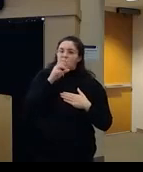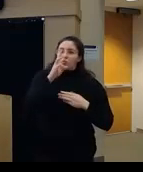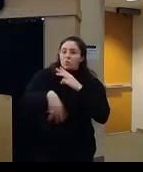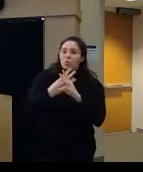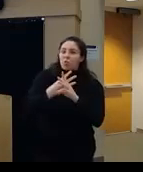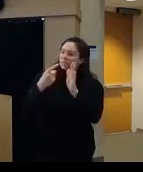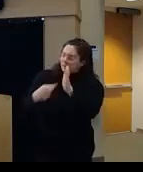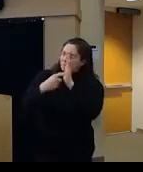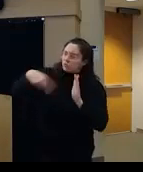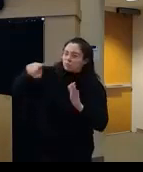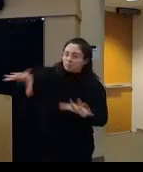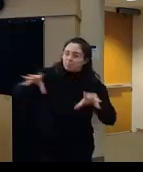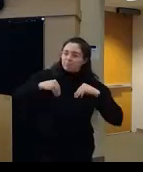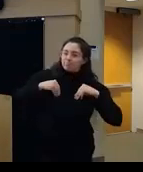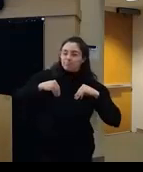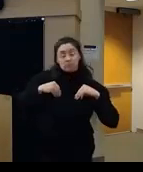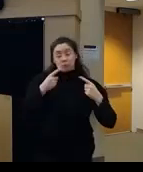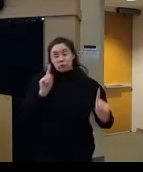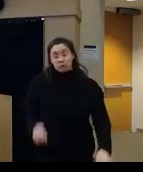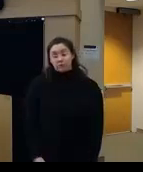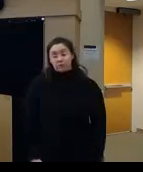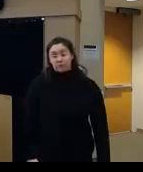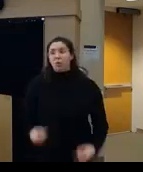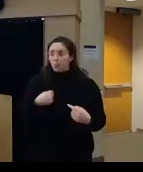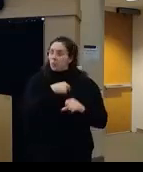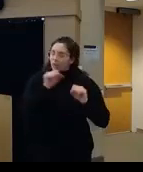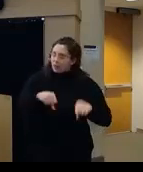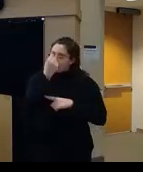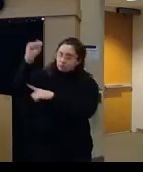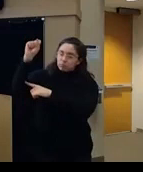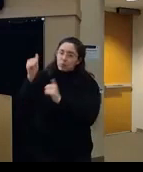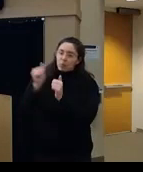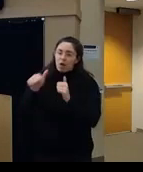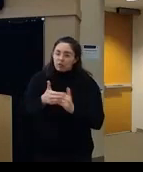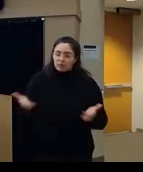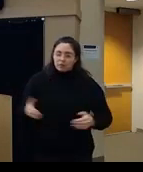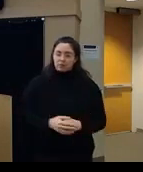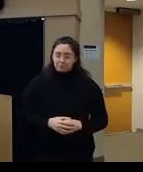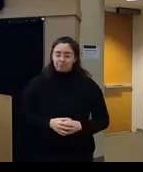others accept it as their own works we can do that with other things if we had the mind to do that